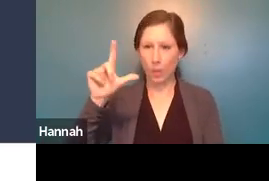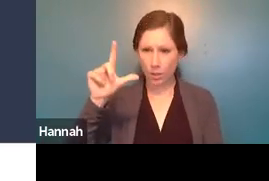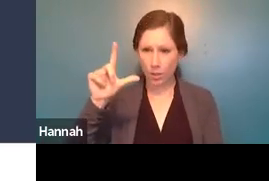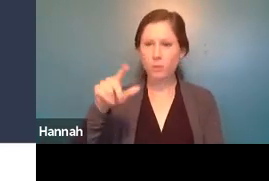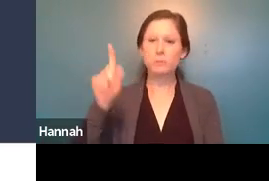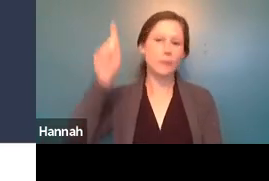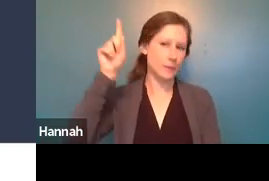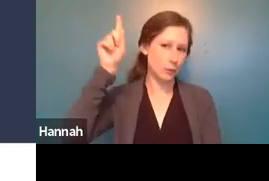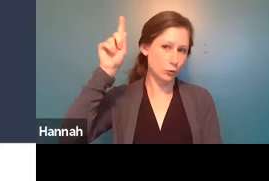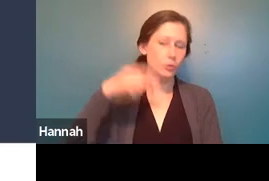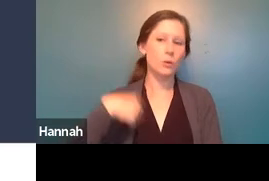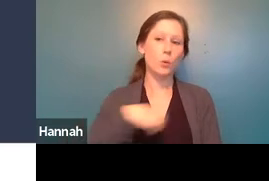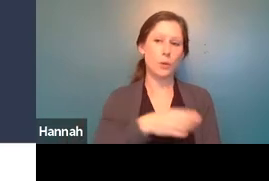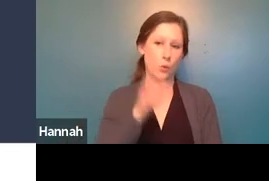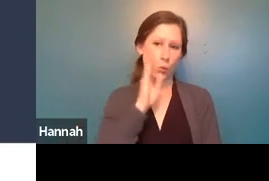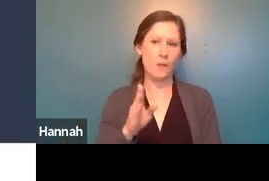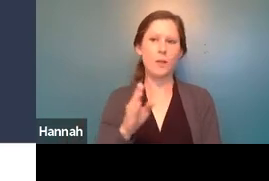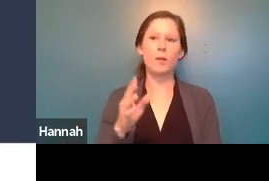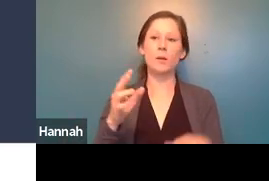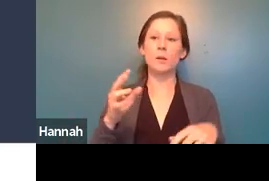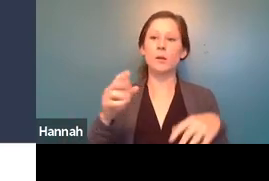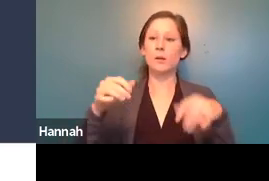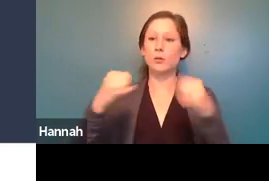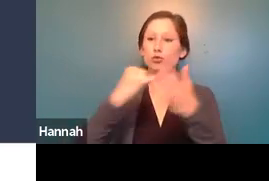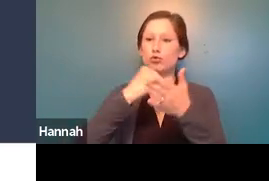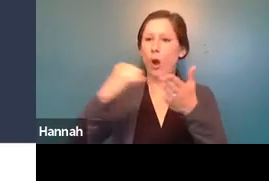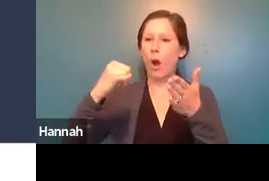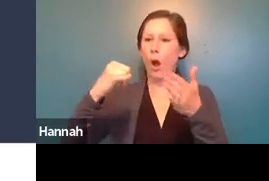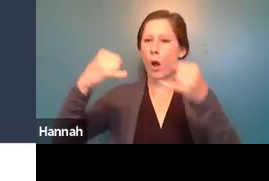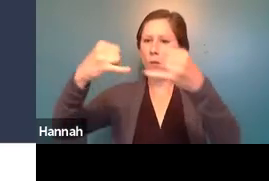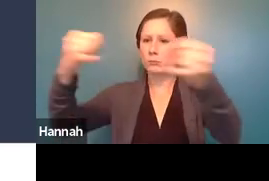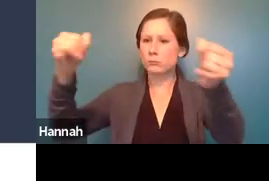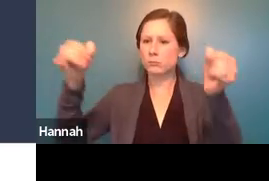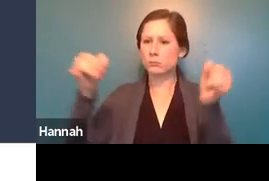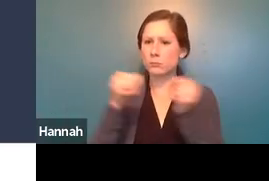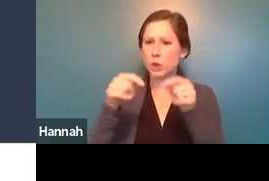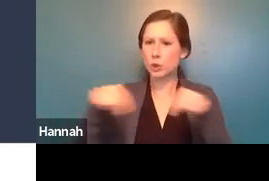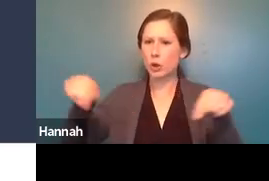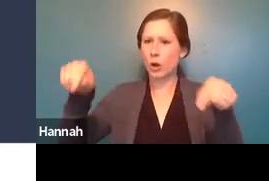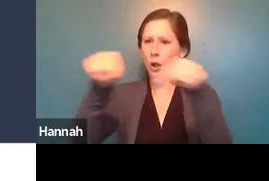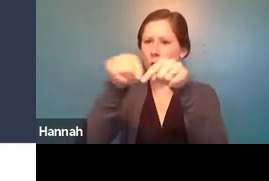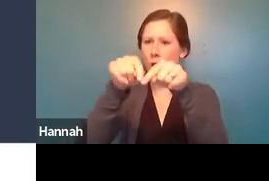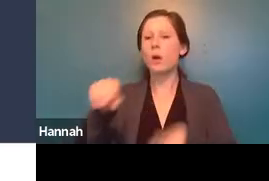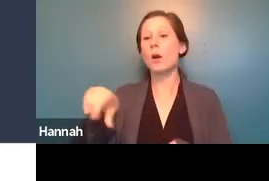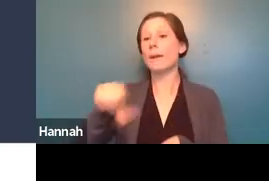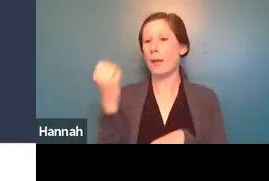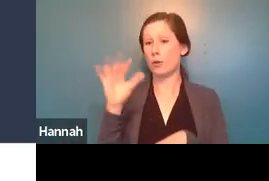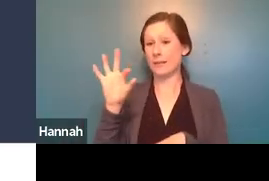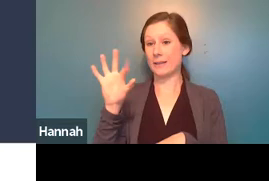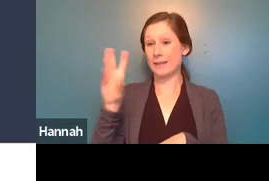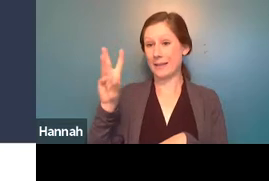literally draw a circle and then six feet away another Circle and tell our guests that you need to be on a circle or